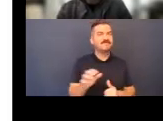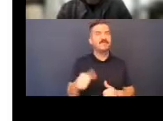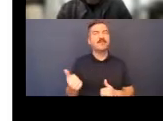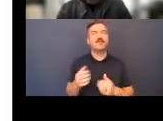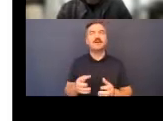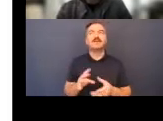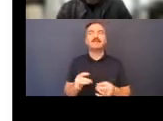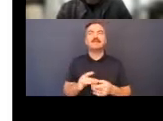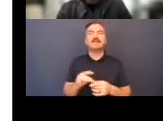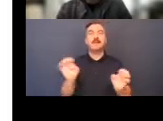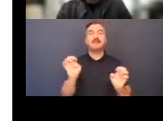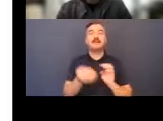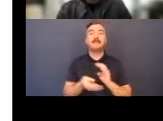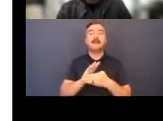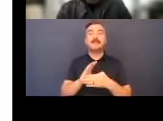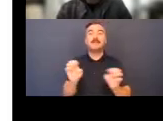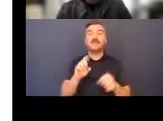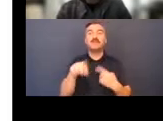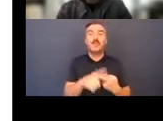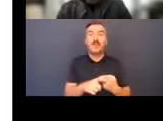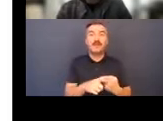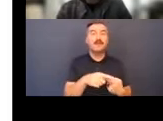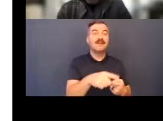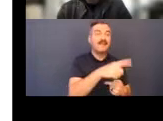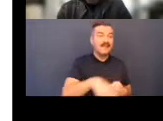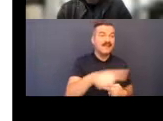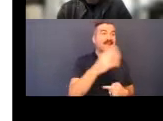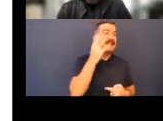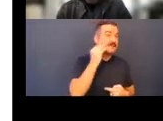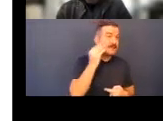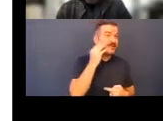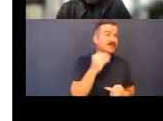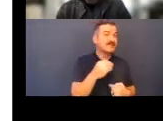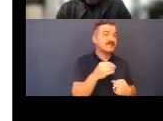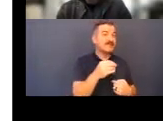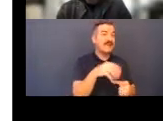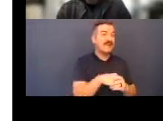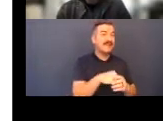becomes an emergency, when it is experienced as a disruption in the environment commonly